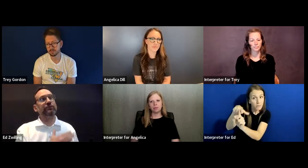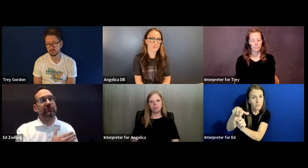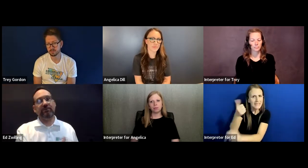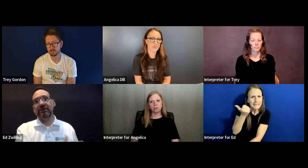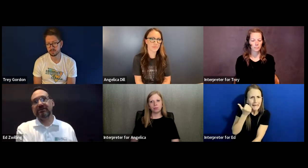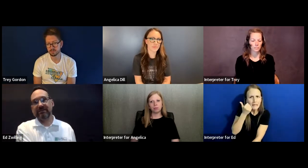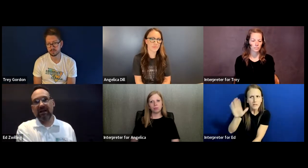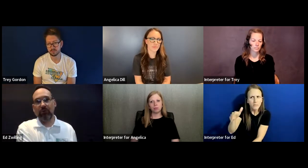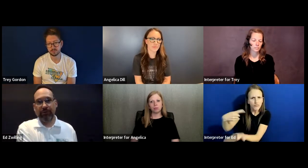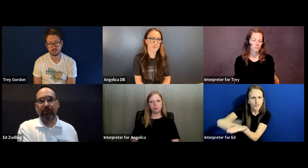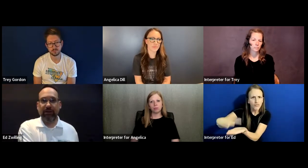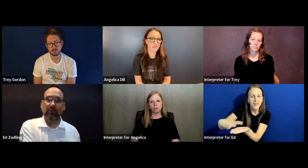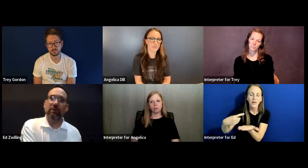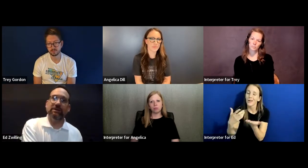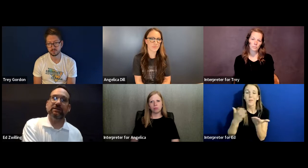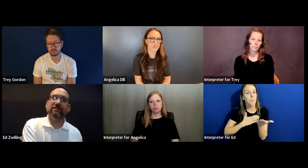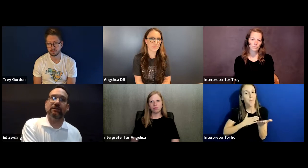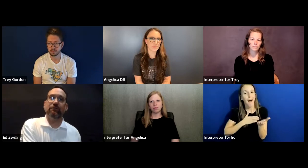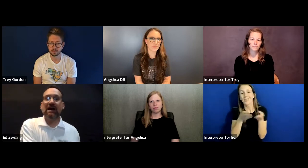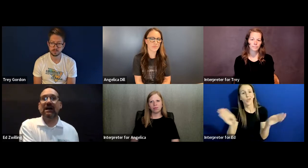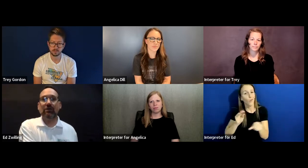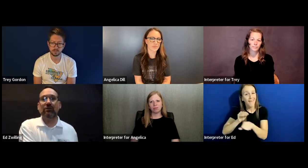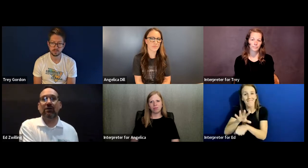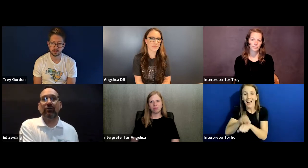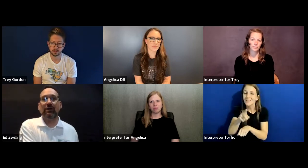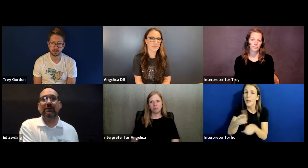to be business-like when they're dealing with the business so find out who the owner is